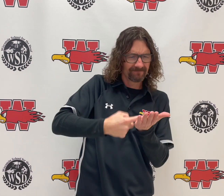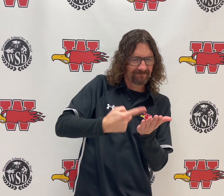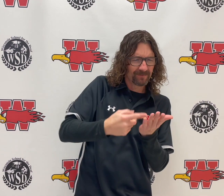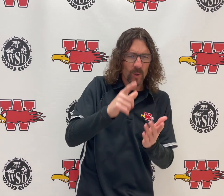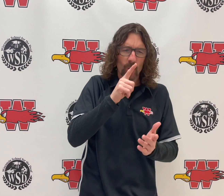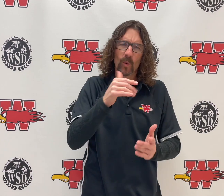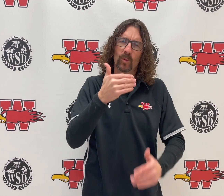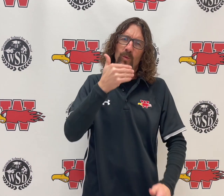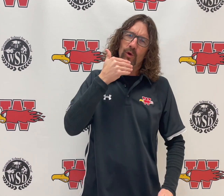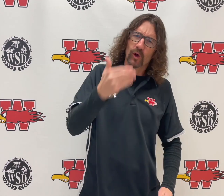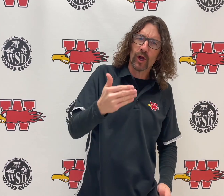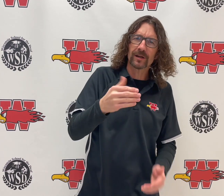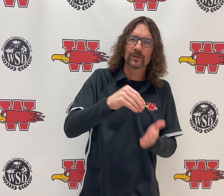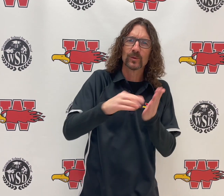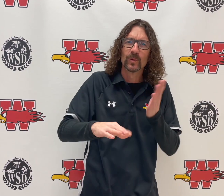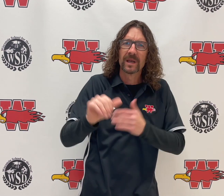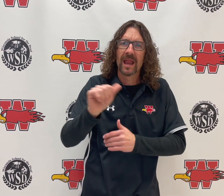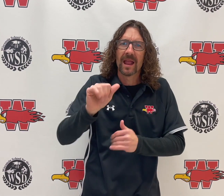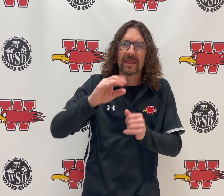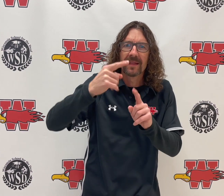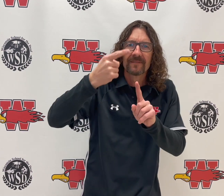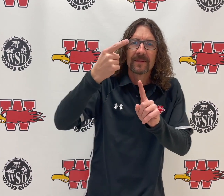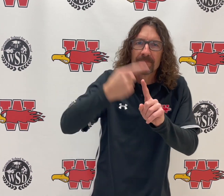we were talking about who would be a good student Athlete of the Month.